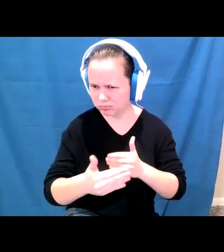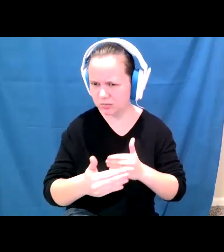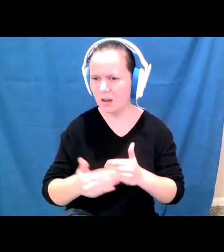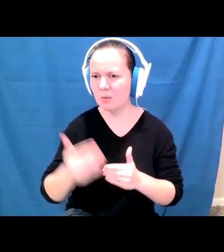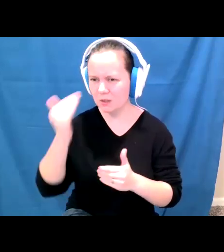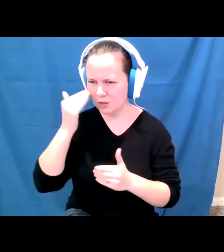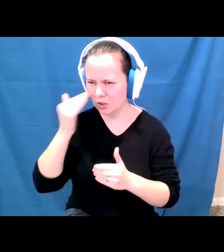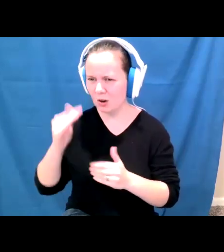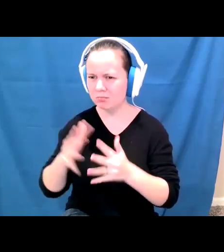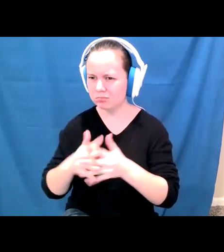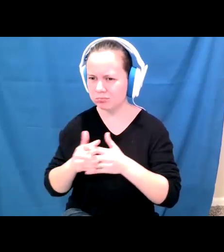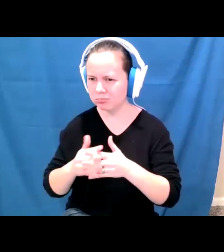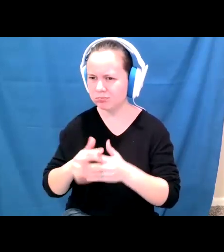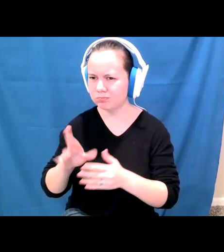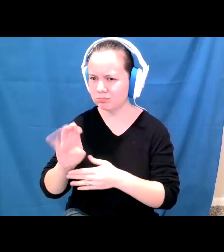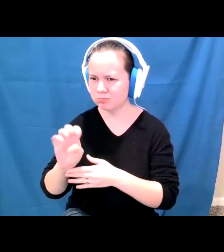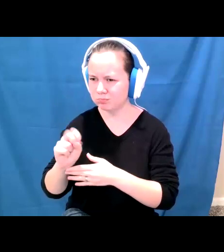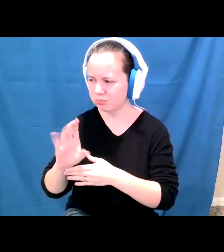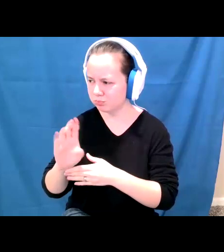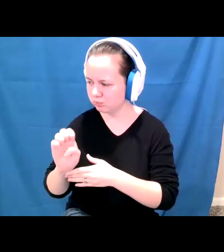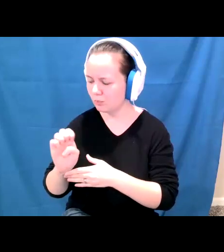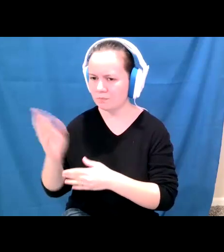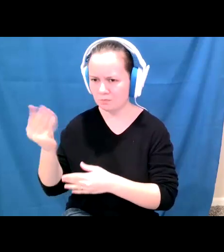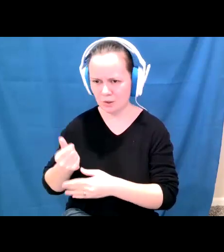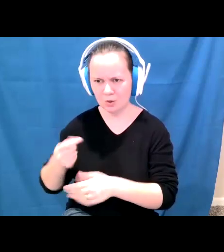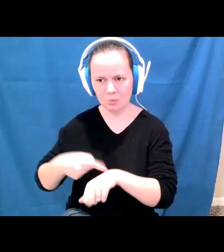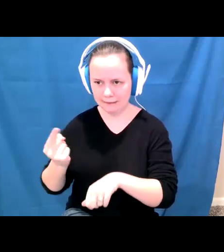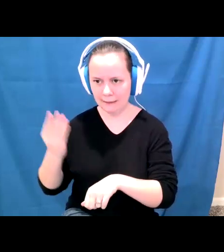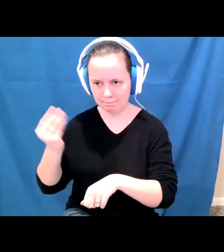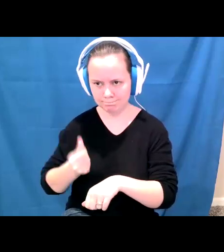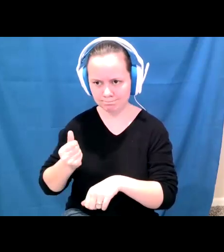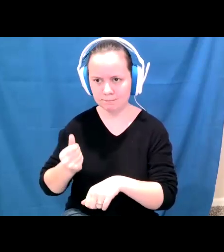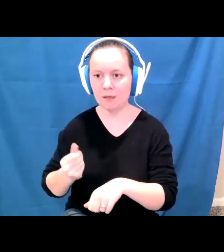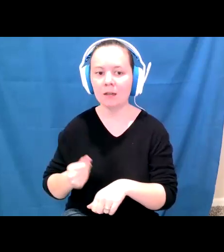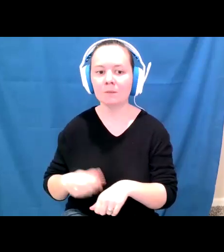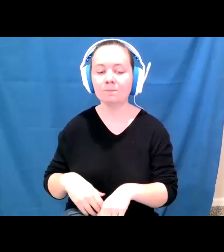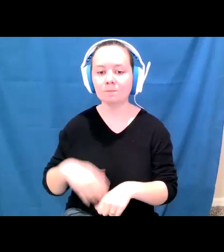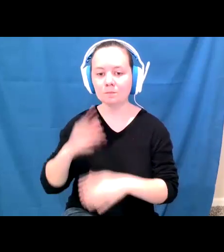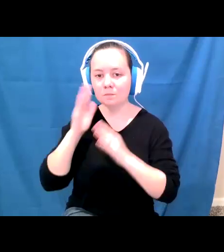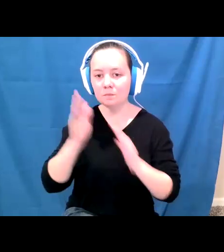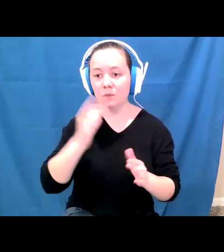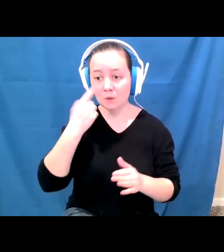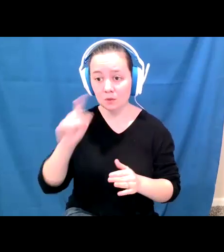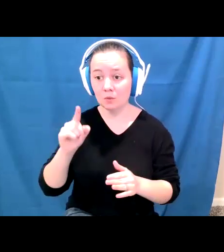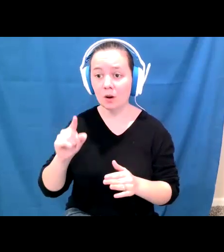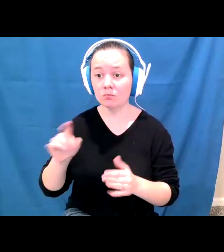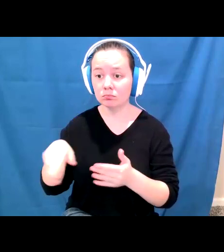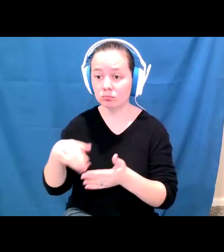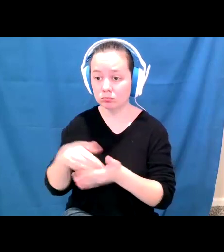So, a key concept for the Direct Care Workforce Strategies Center and this TA effort is partnership.